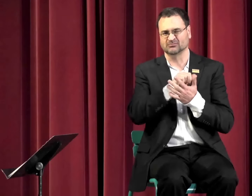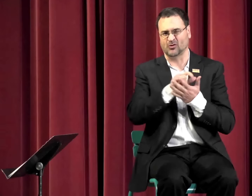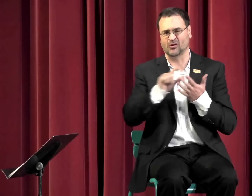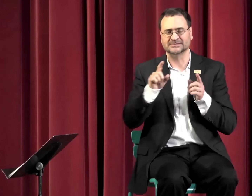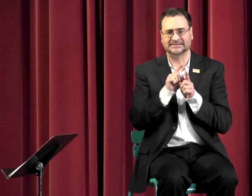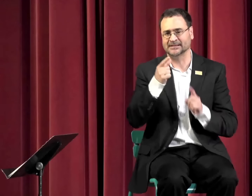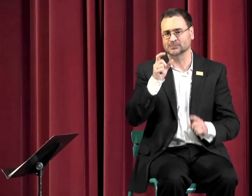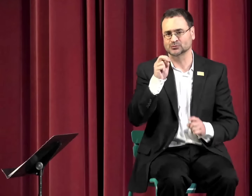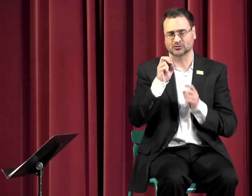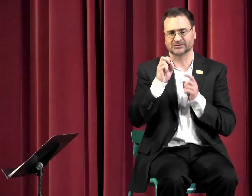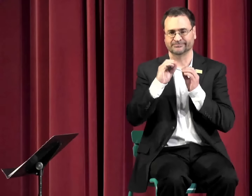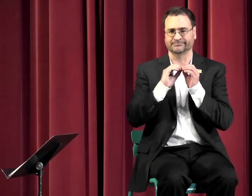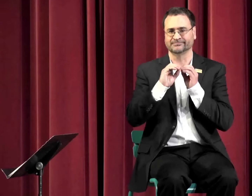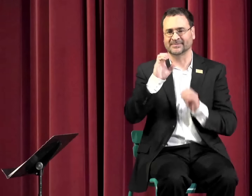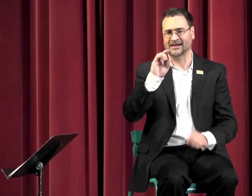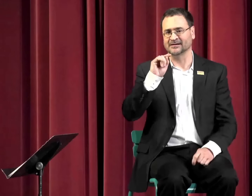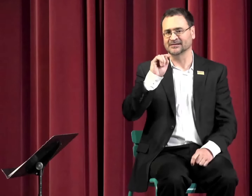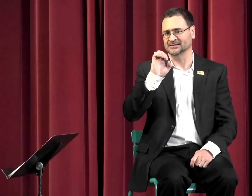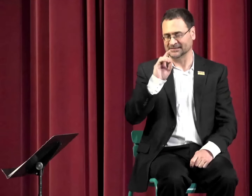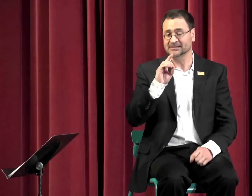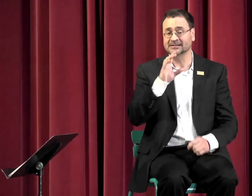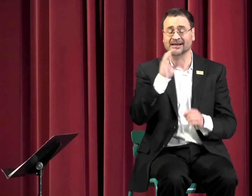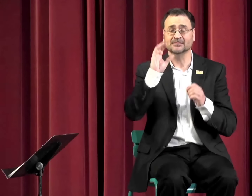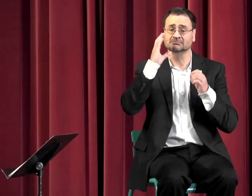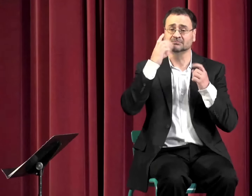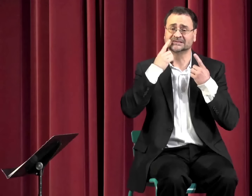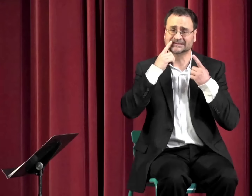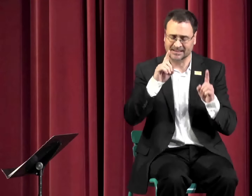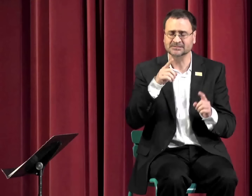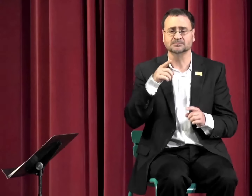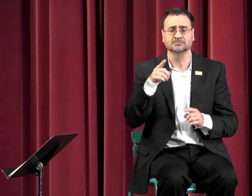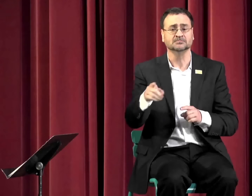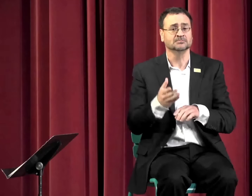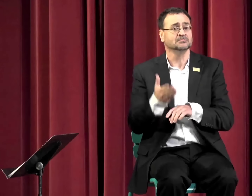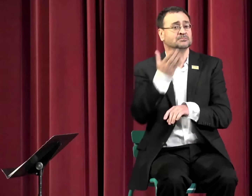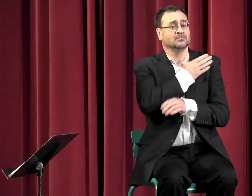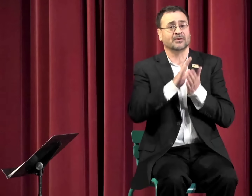And that is the form of gene editing they are using now. They have done so to some success.